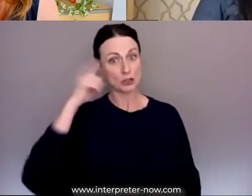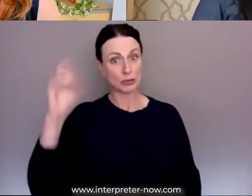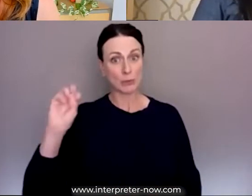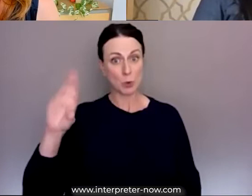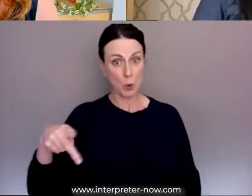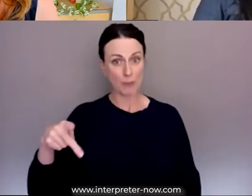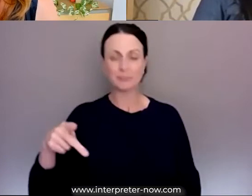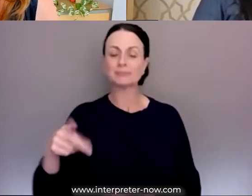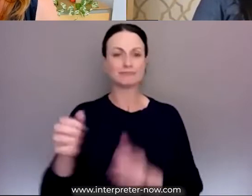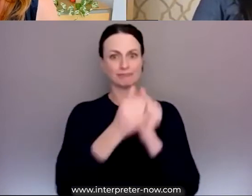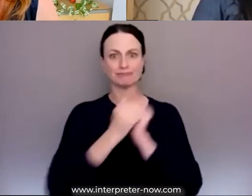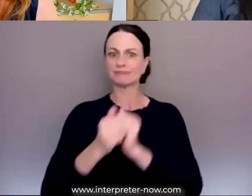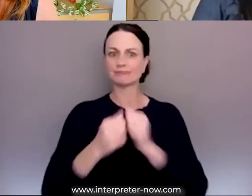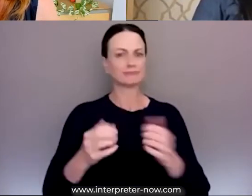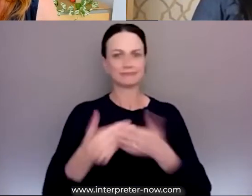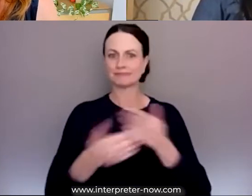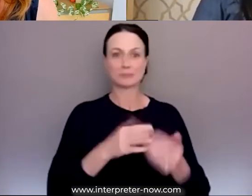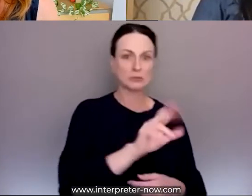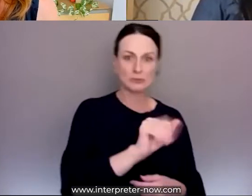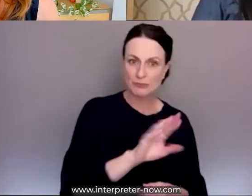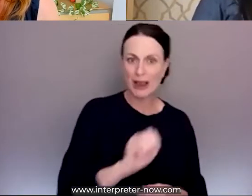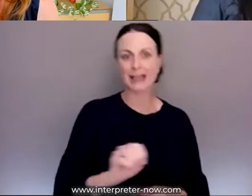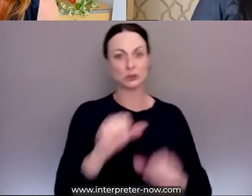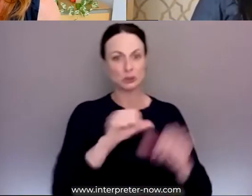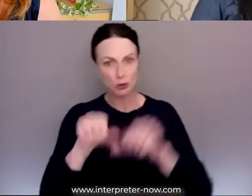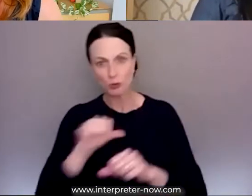across racial, social, and partisan lines to solve our toughest problems.